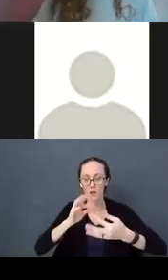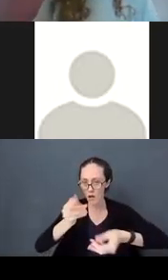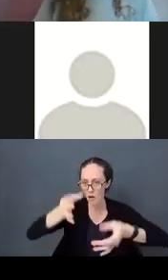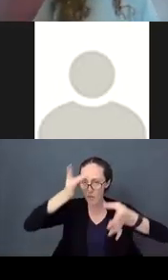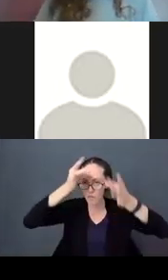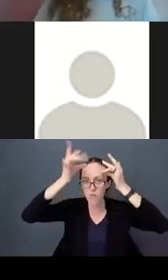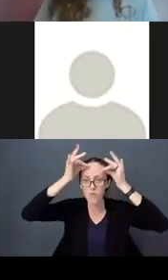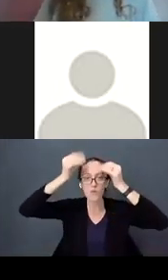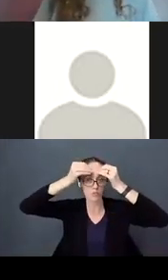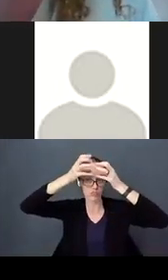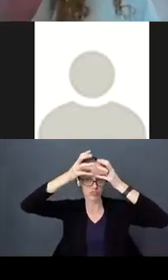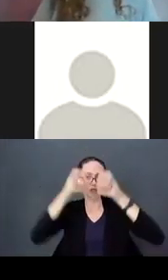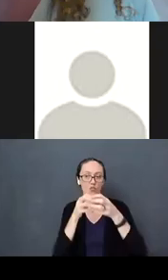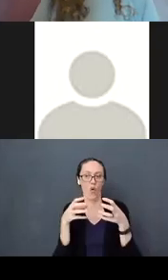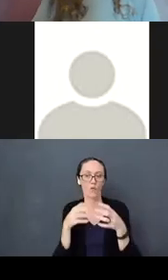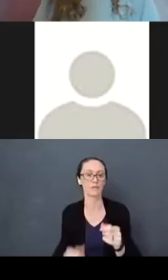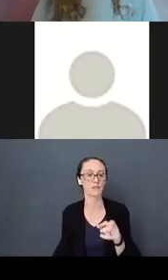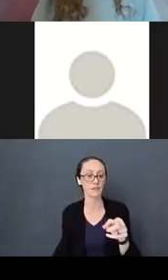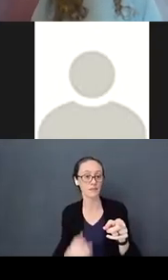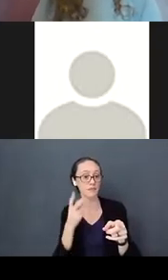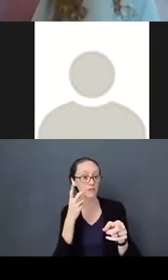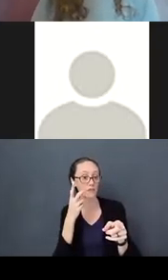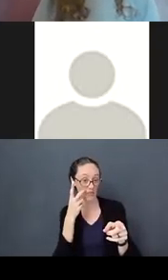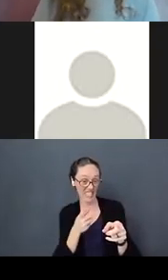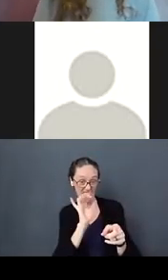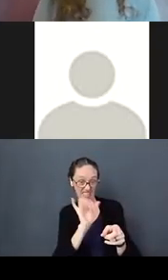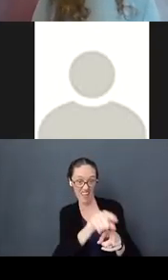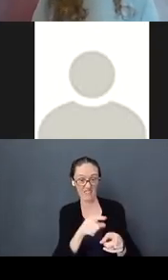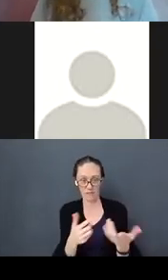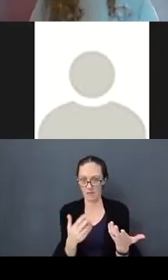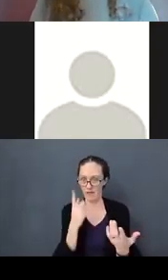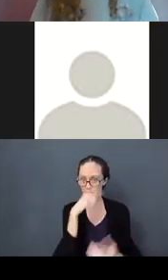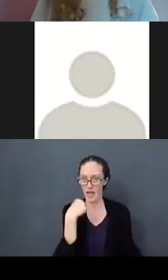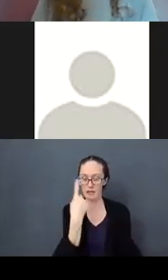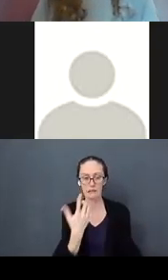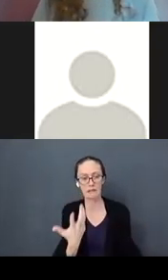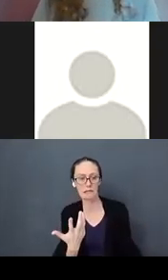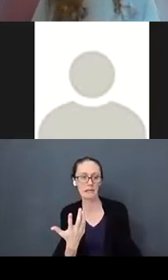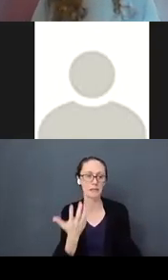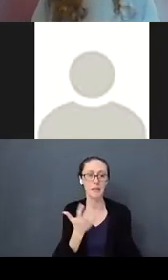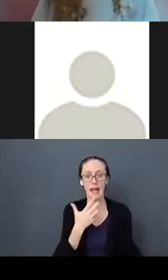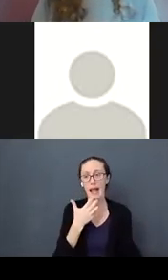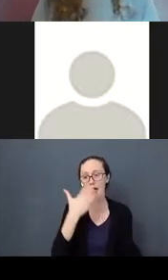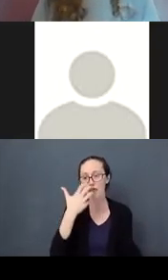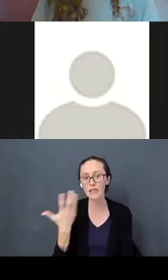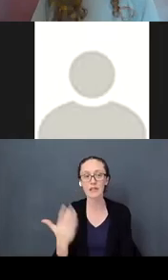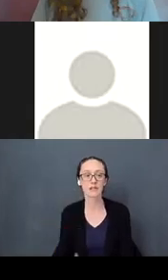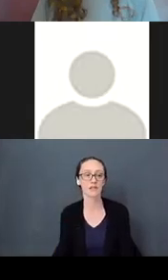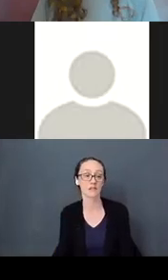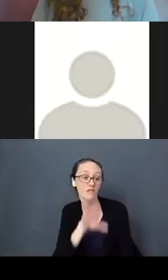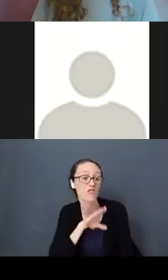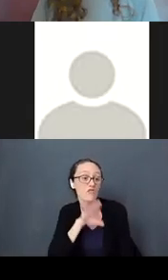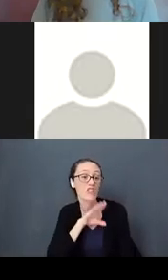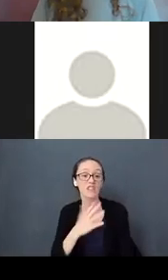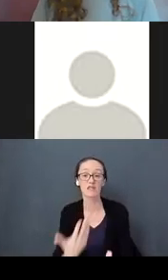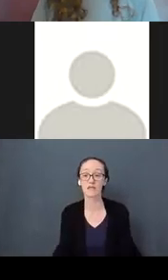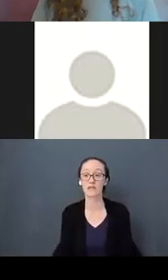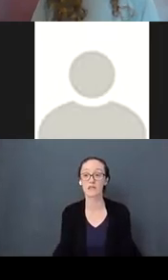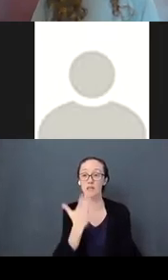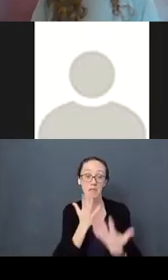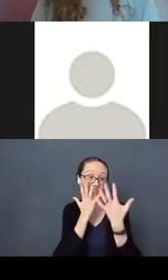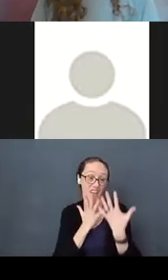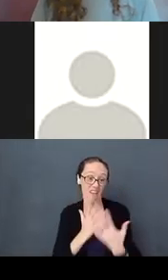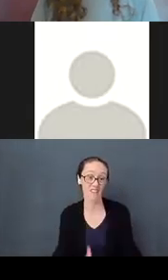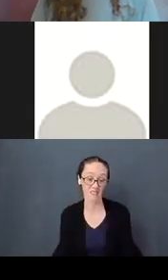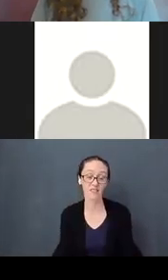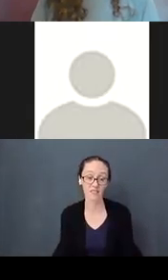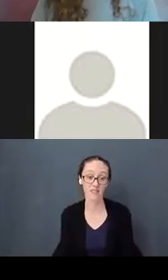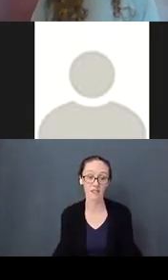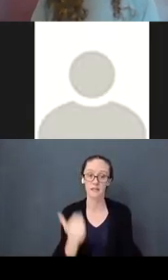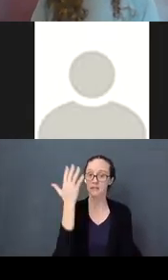little guy – this face looks angry or frustrated maybe sad because he looks like he is doing